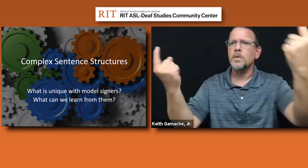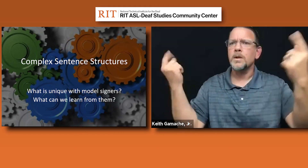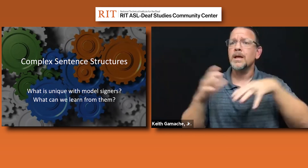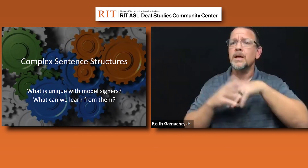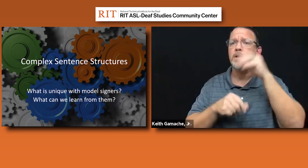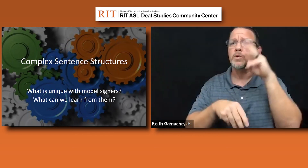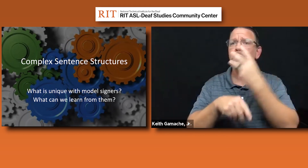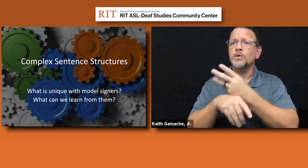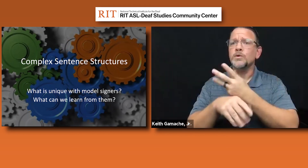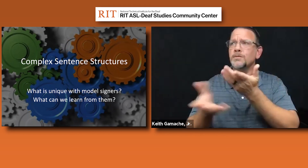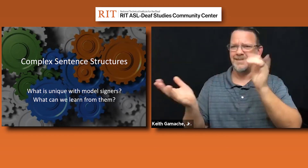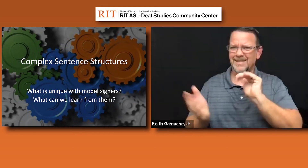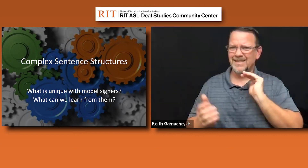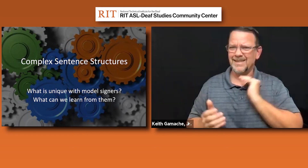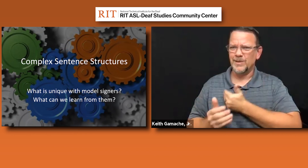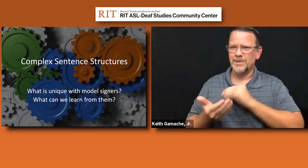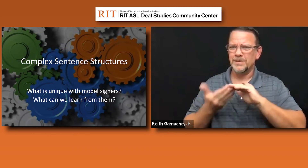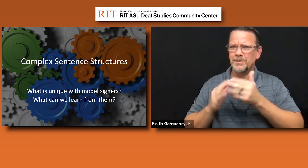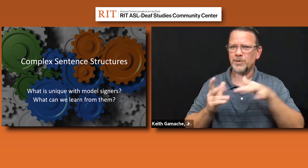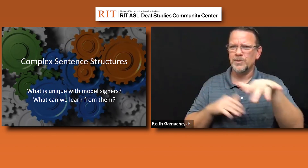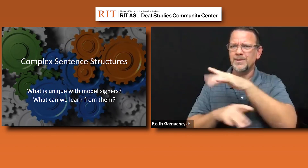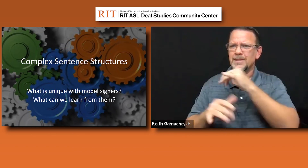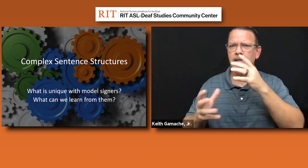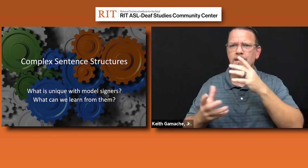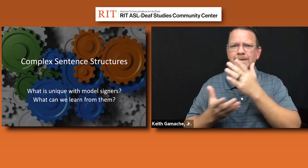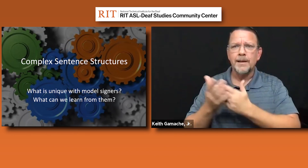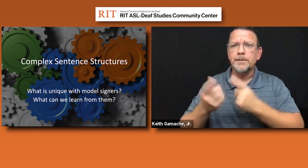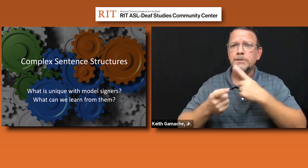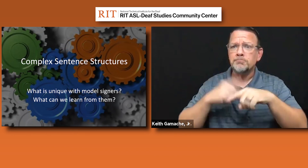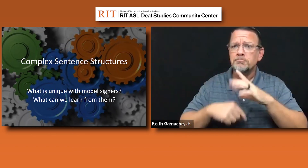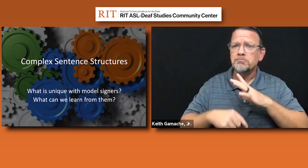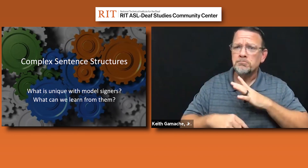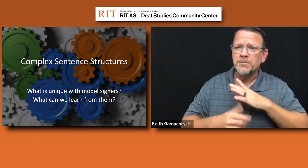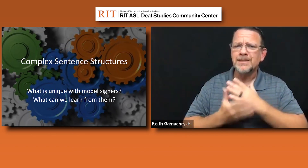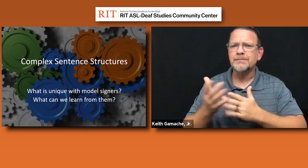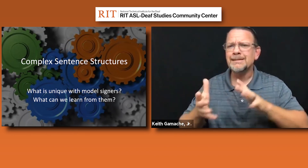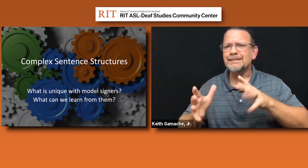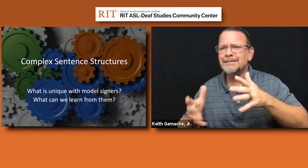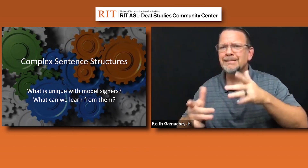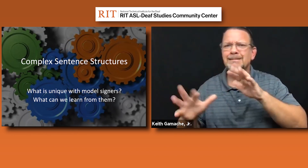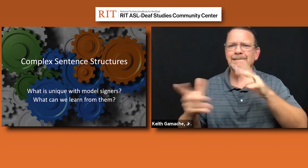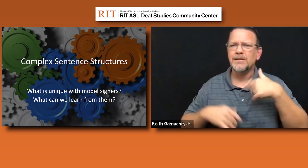to residential schools. They're often isolated in the world in mainstream programs without community around them.